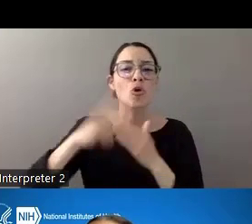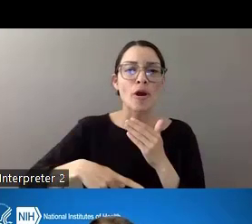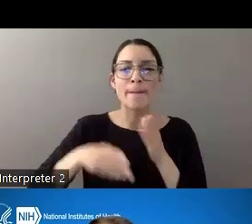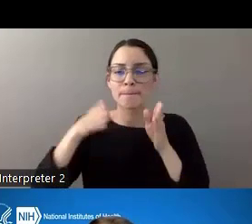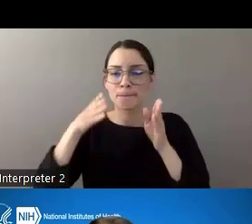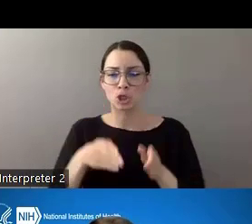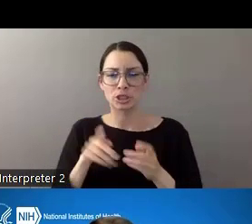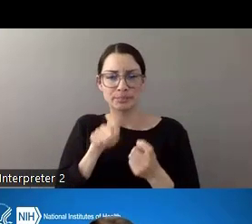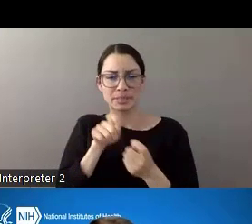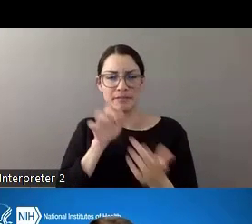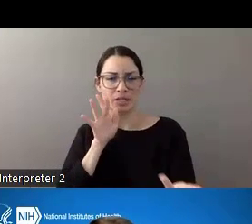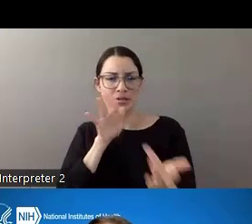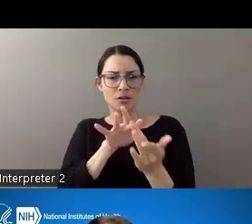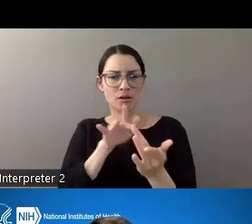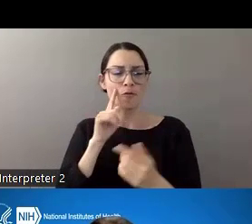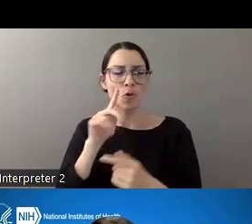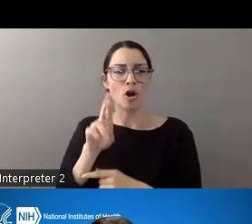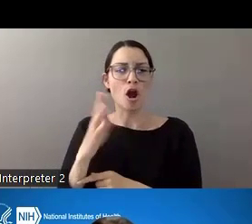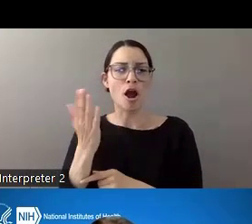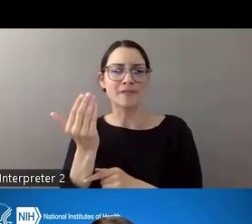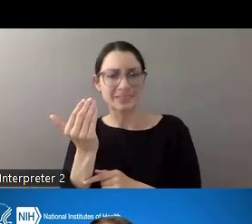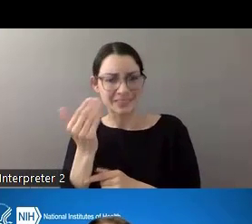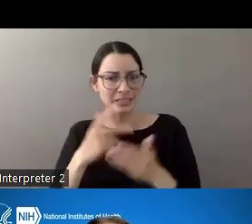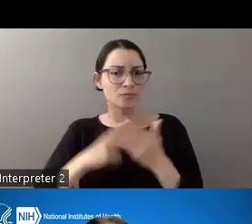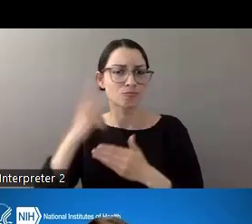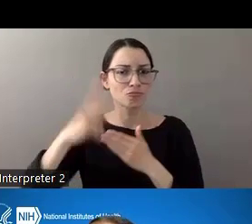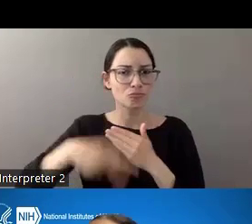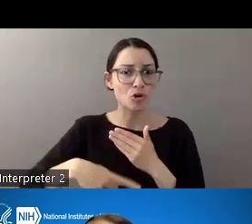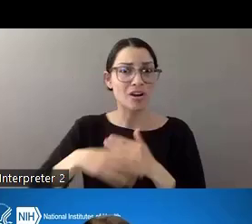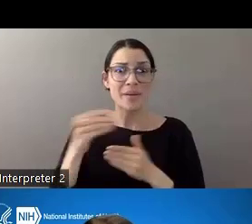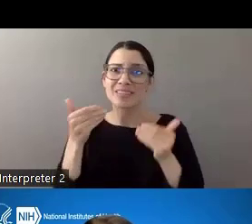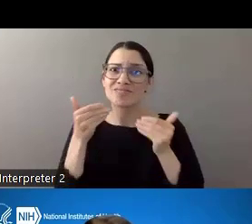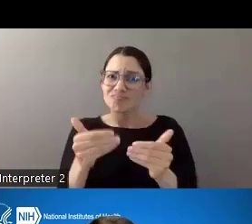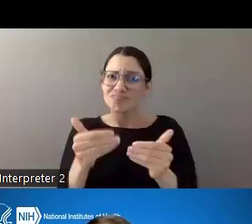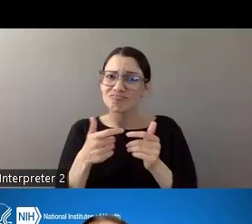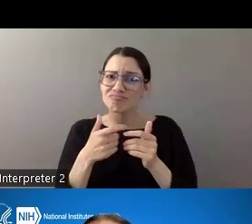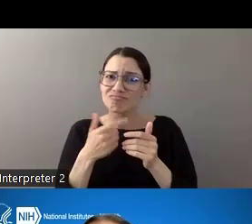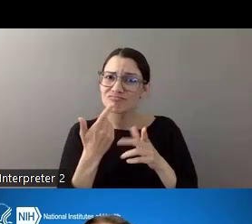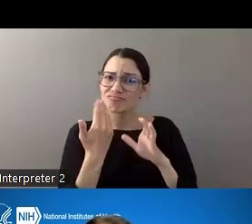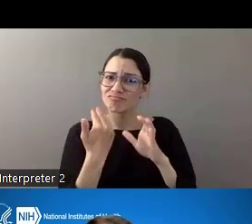for the R15 program listed in the NOFO, and send them the text. Send them your specific aim